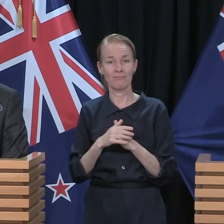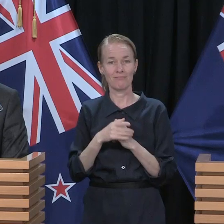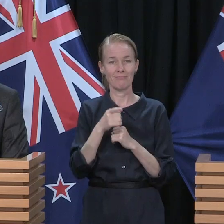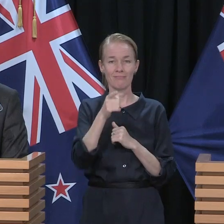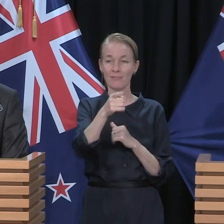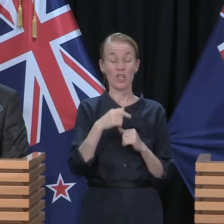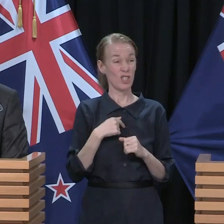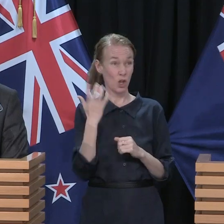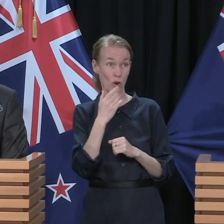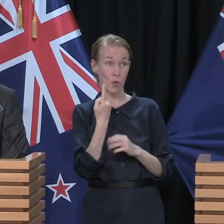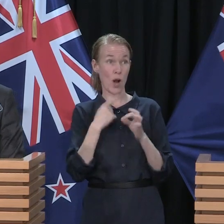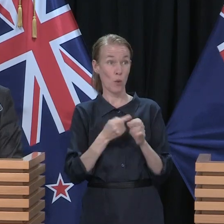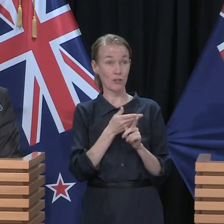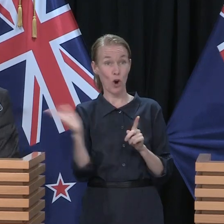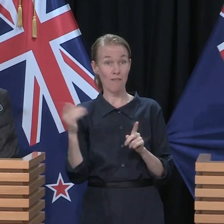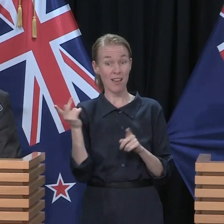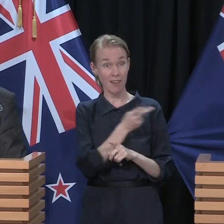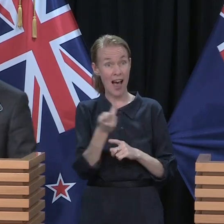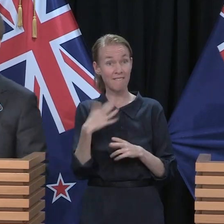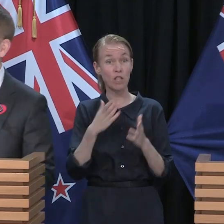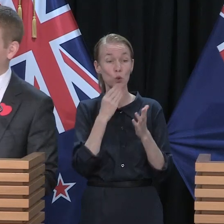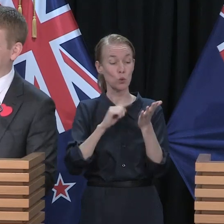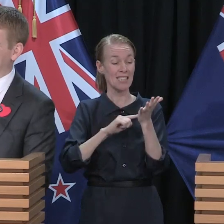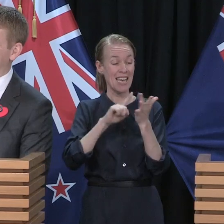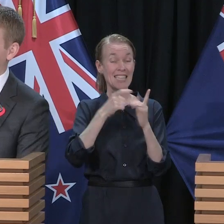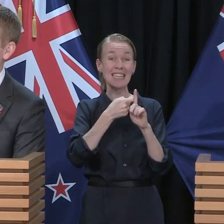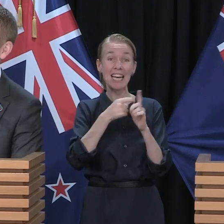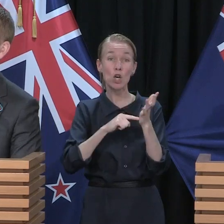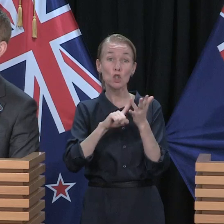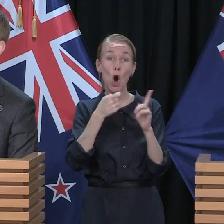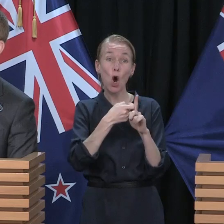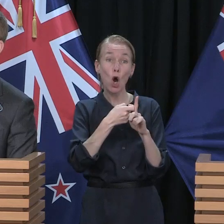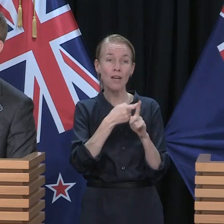If you use have either of you used TikTok?